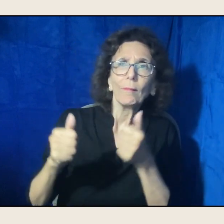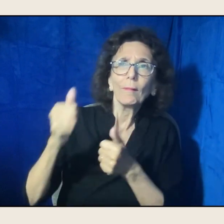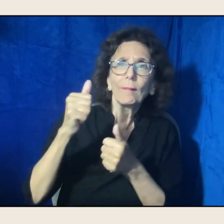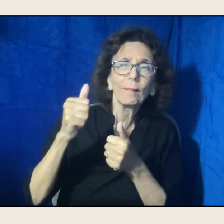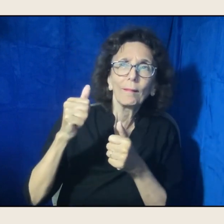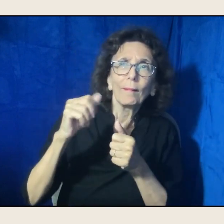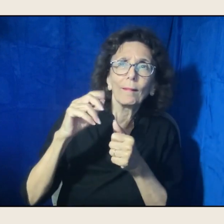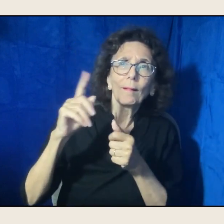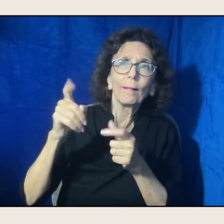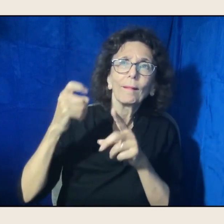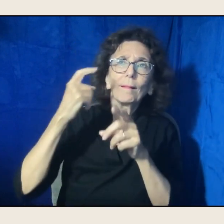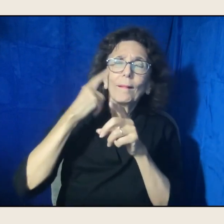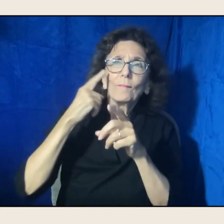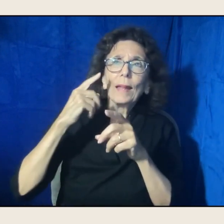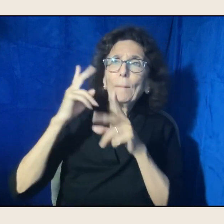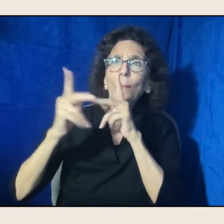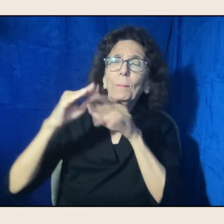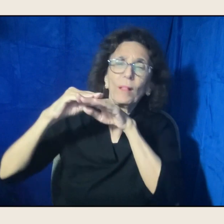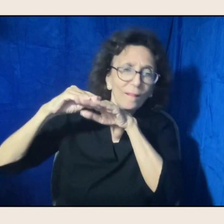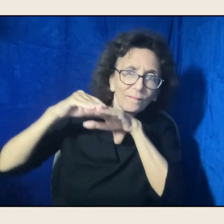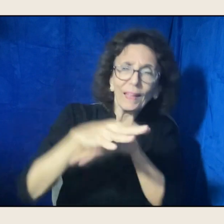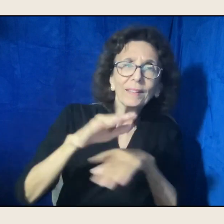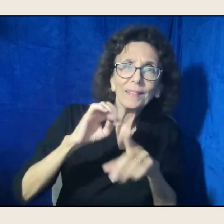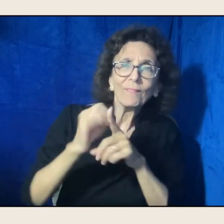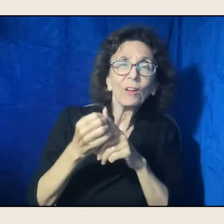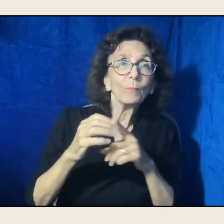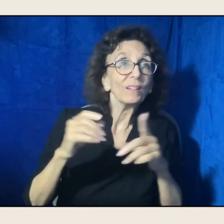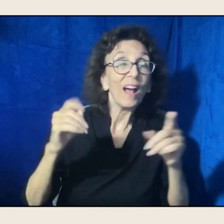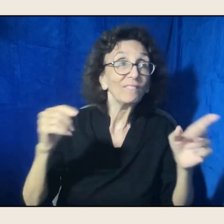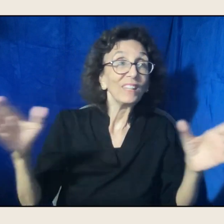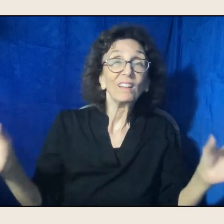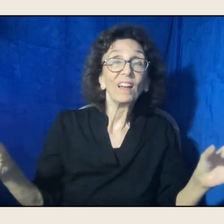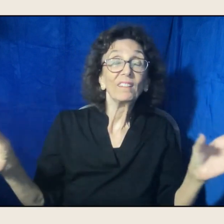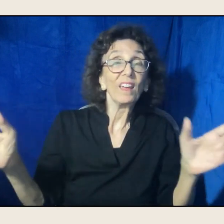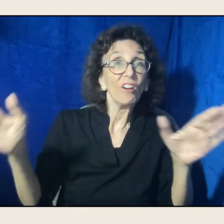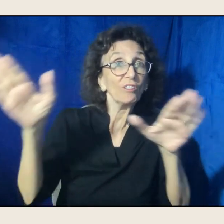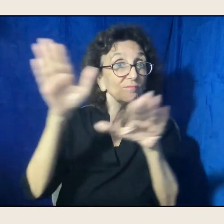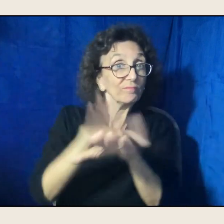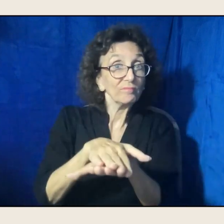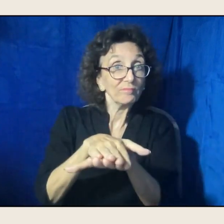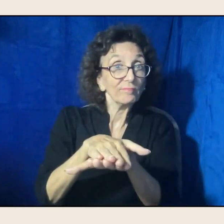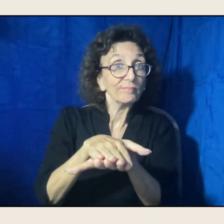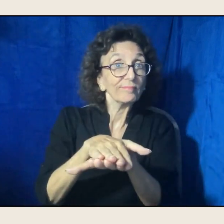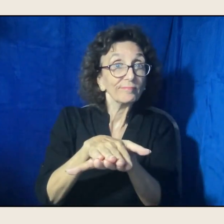it's really kind of crashing together. Mm-hmm, thank you so much.